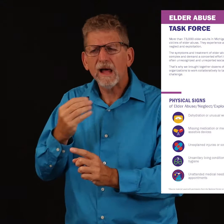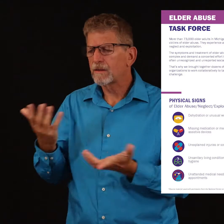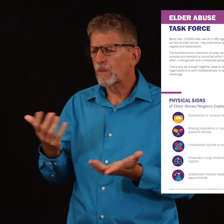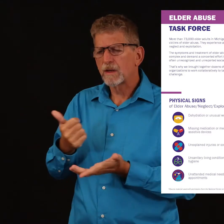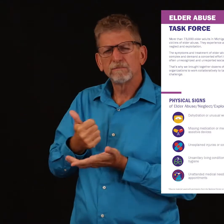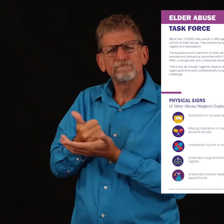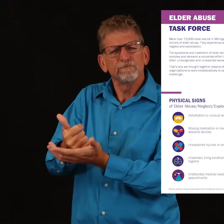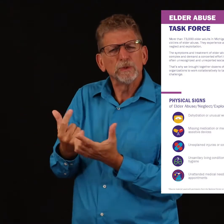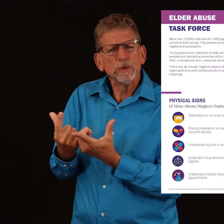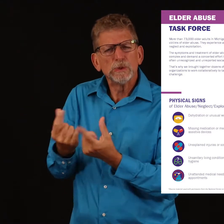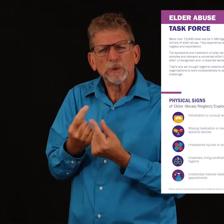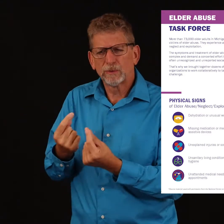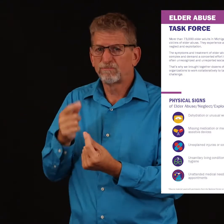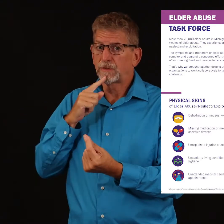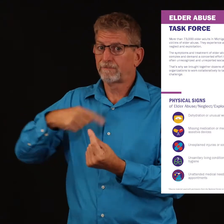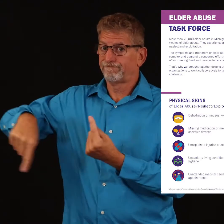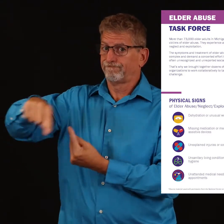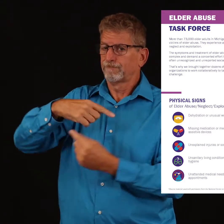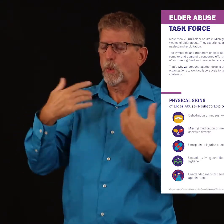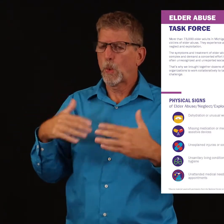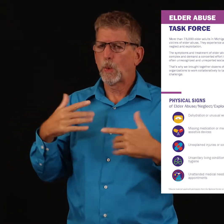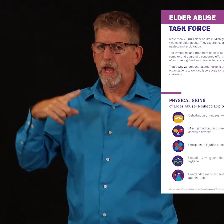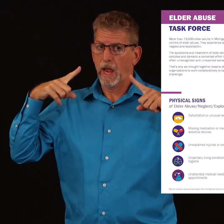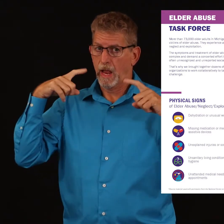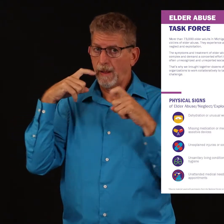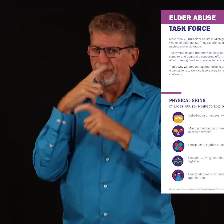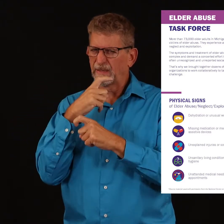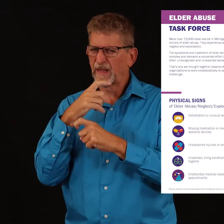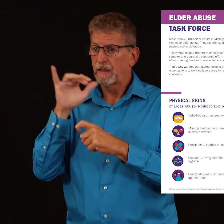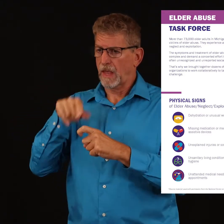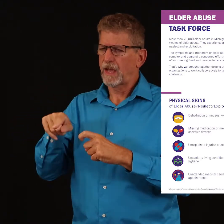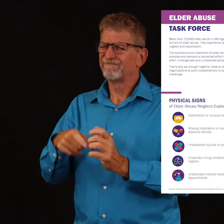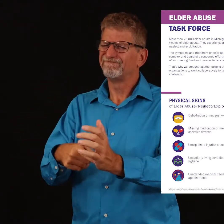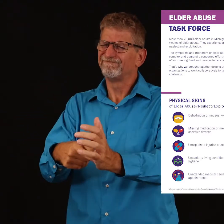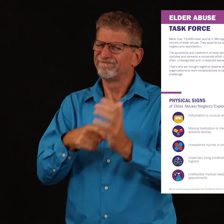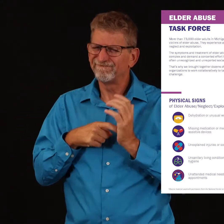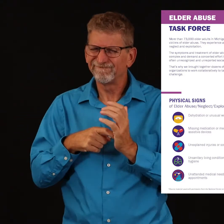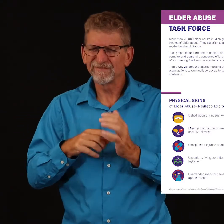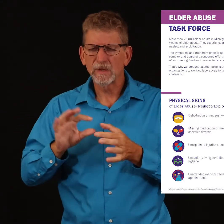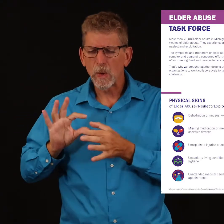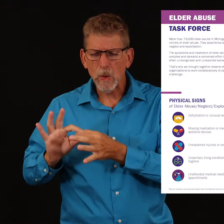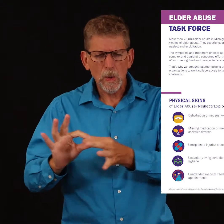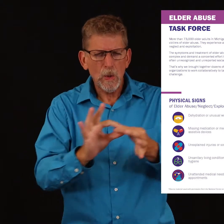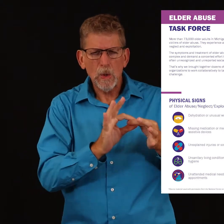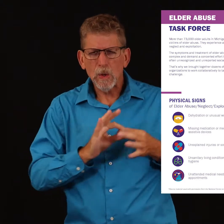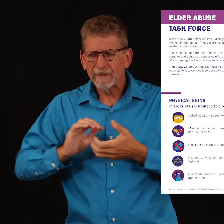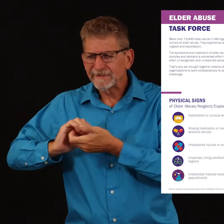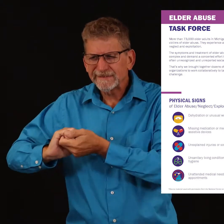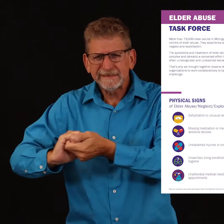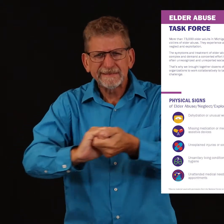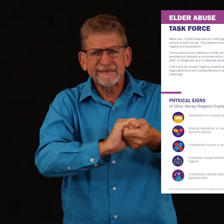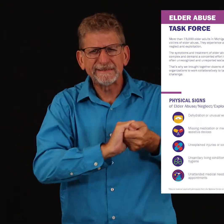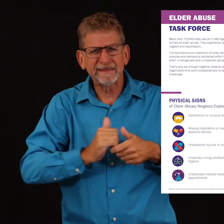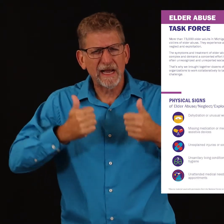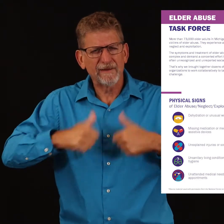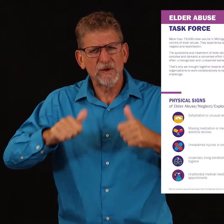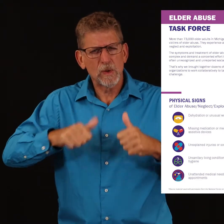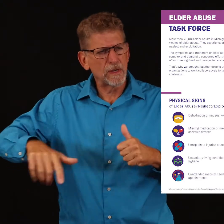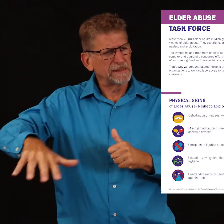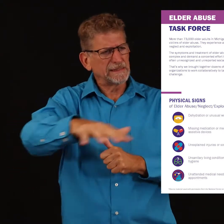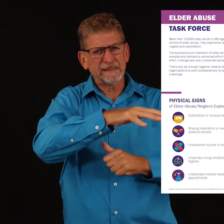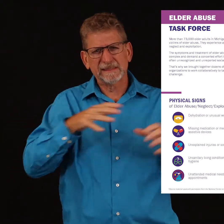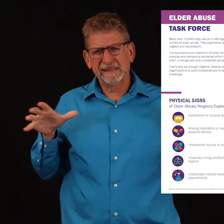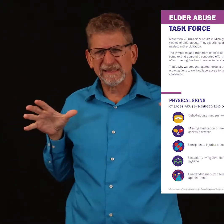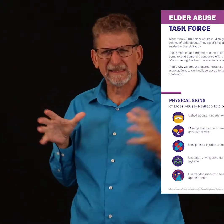are complex and demand a concerted effort to tackle